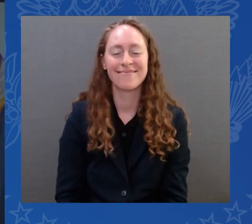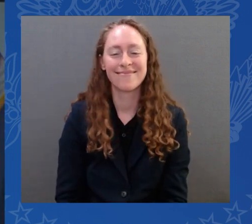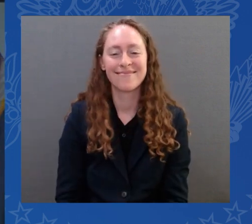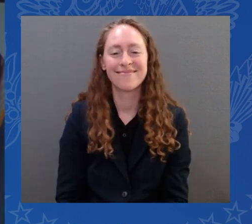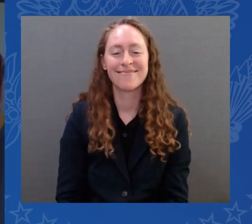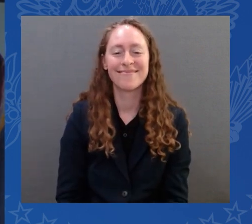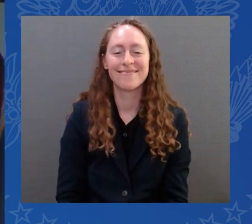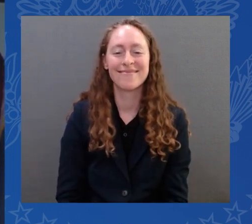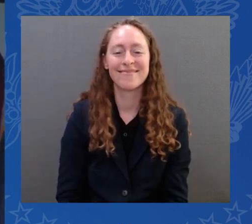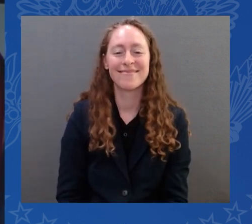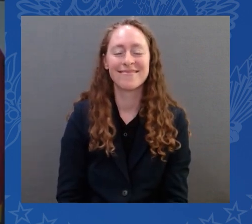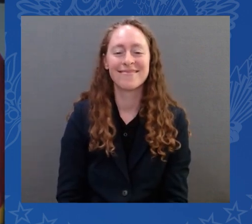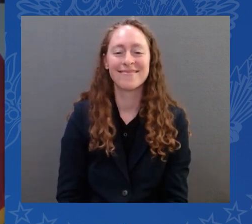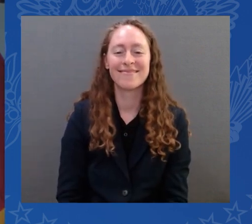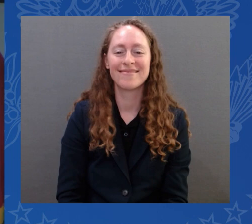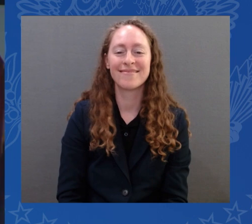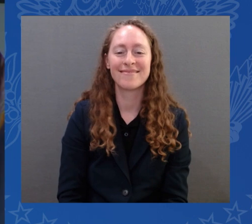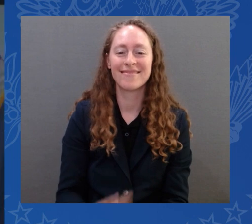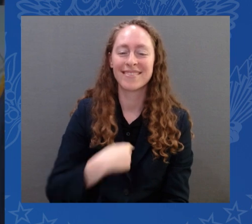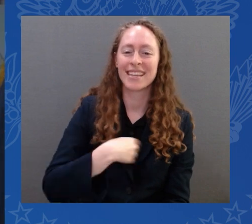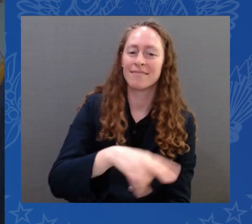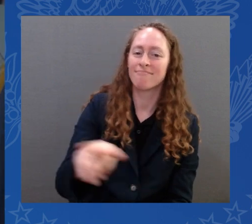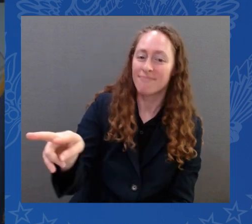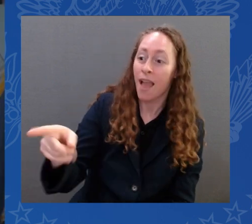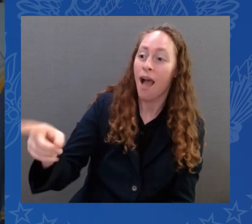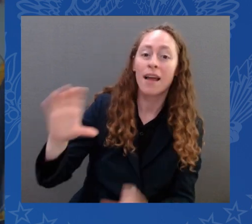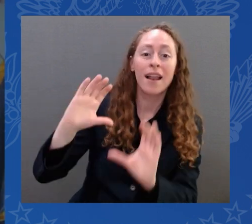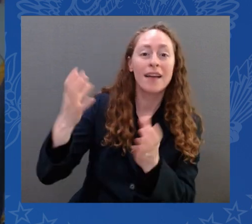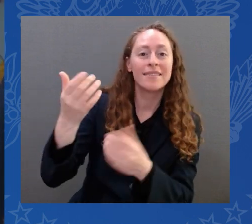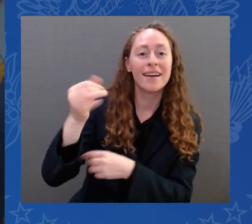I was appointed to the Academy in 1965